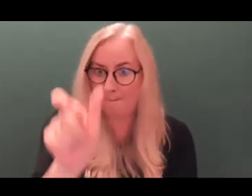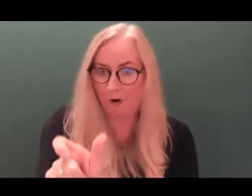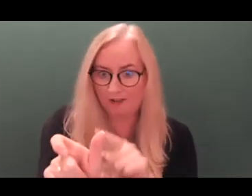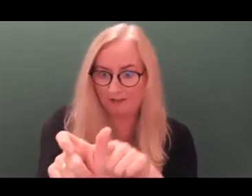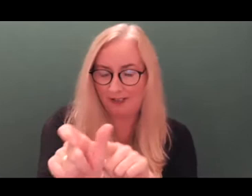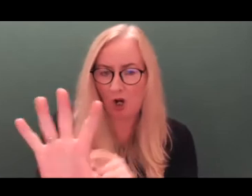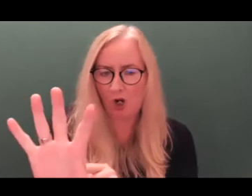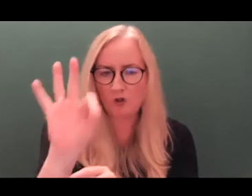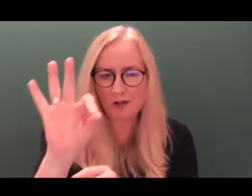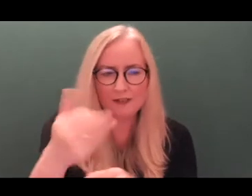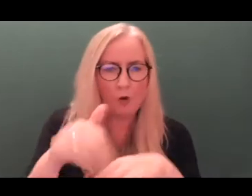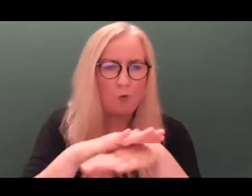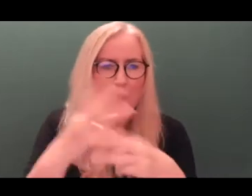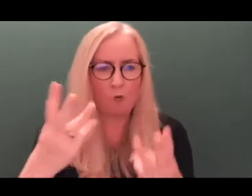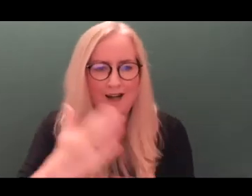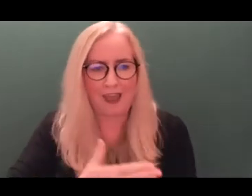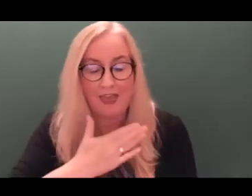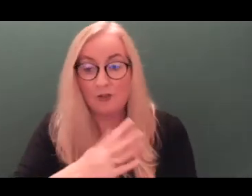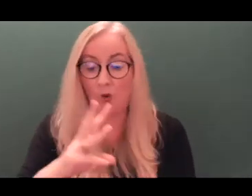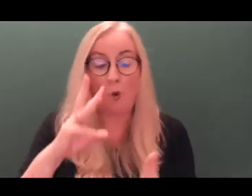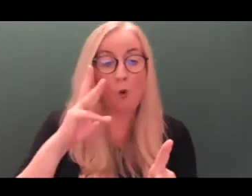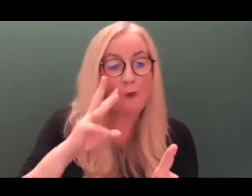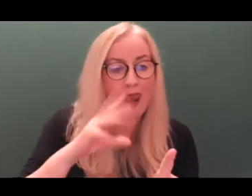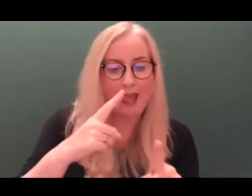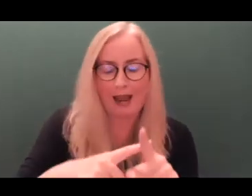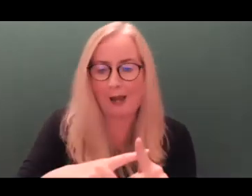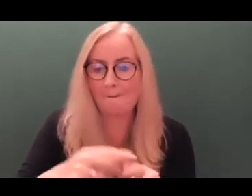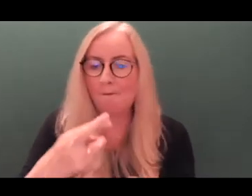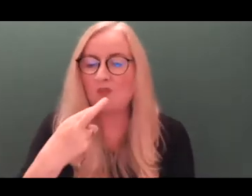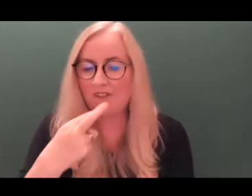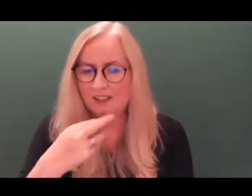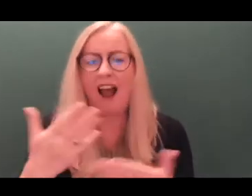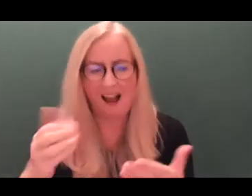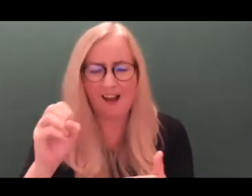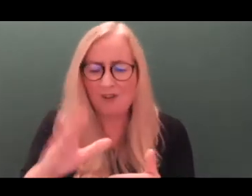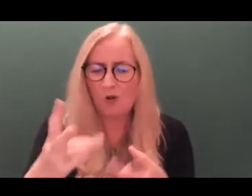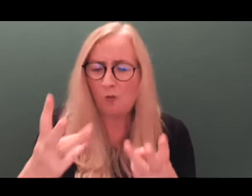to live and a person's will and preference in the main is generally to live at home, the absence of